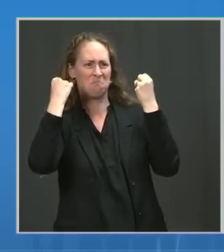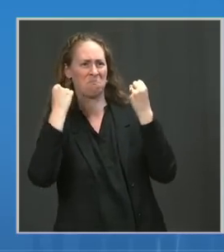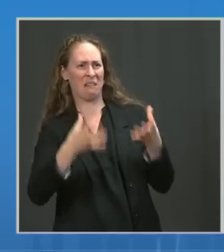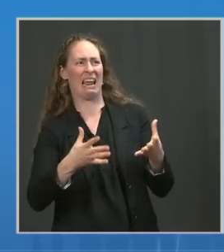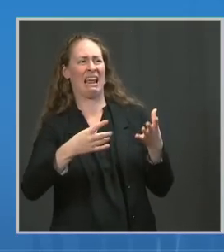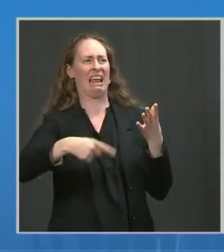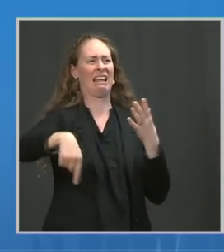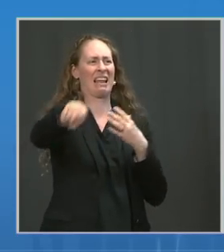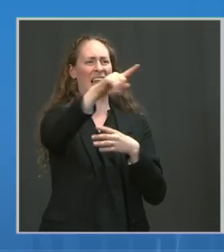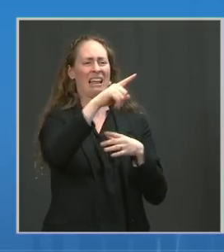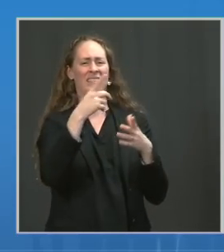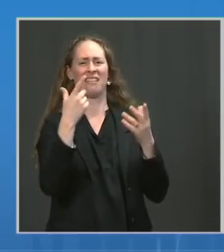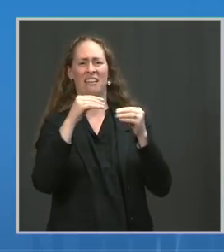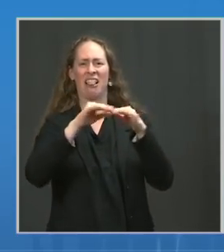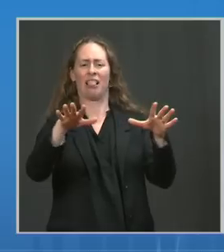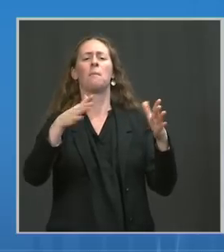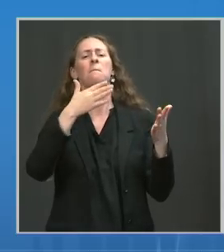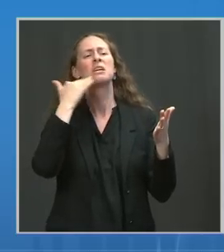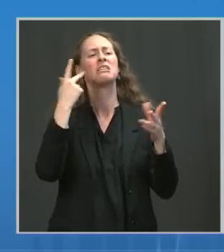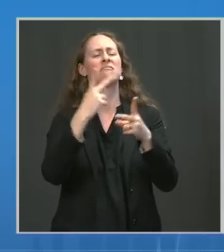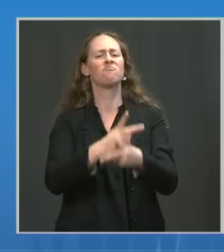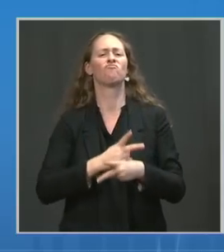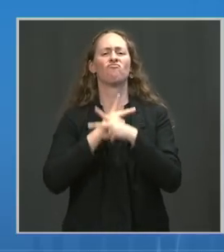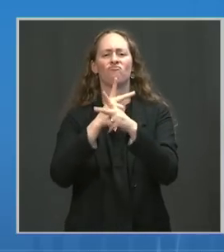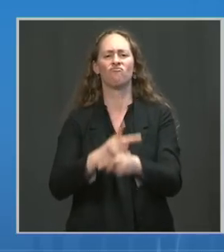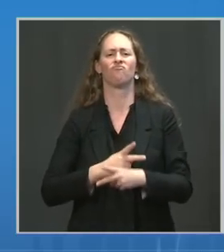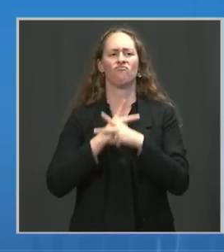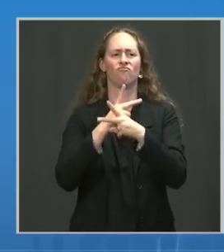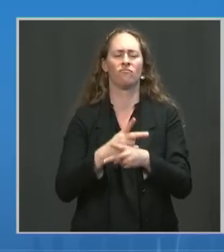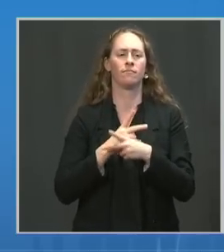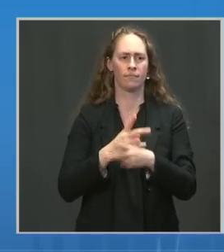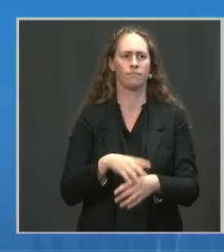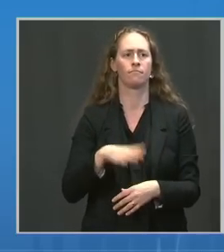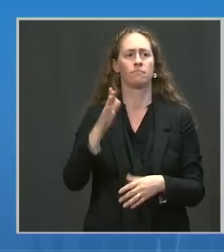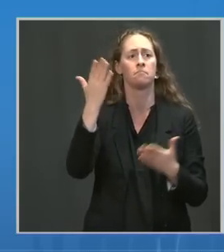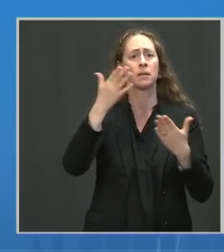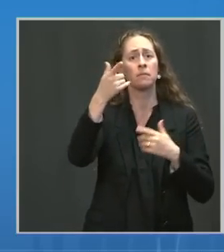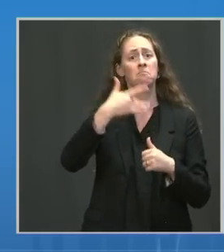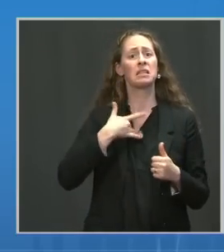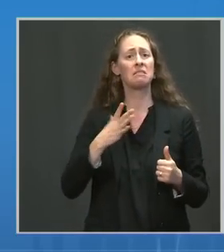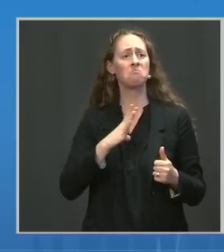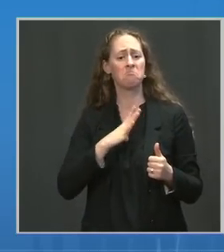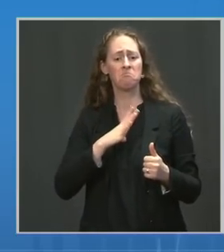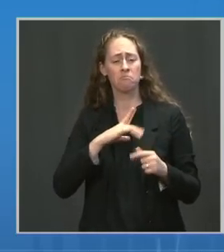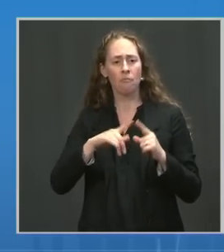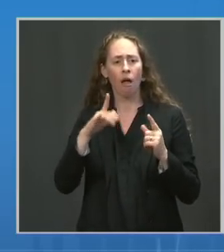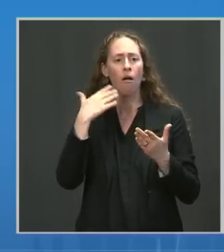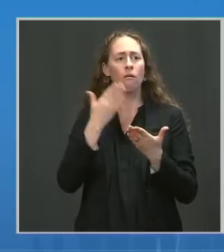so they don't bring the disease home or to others who are unvaccinated. Mr. Zients: I would just add that, from day one,